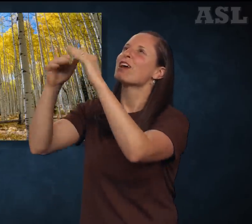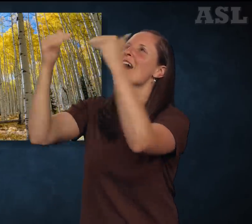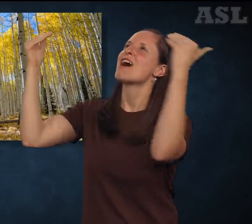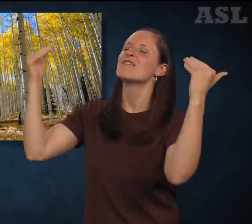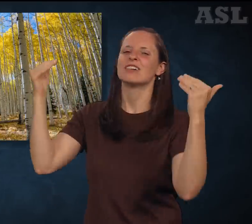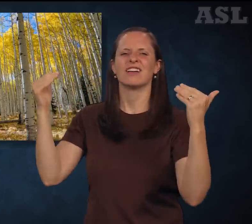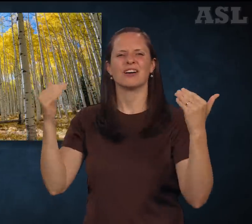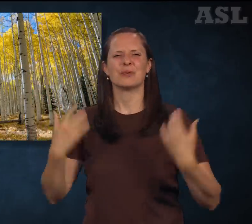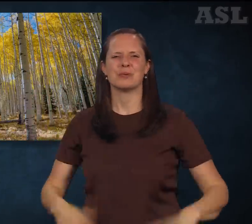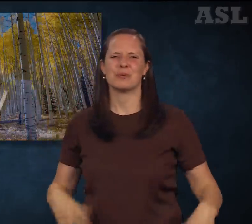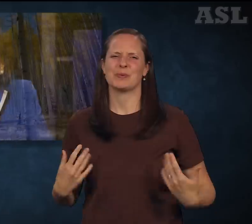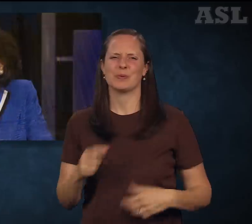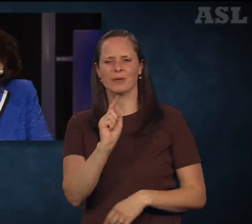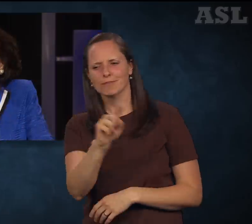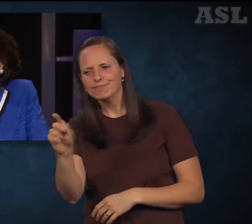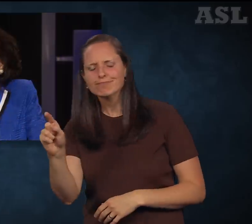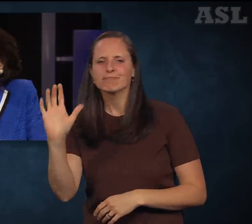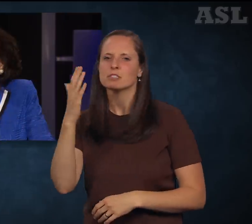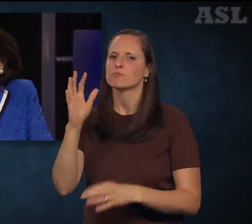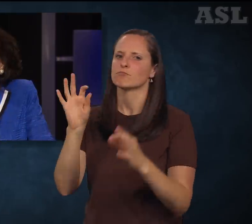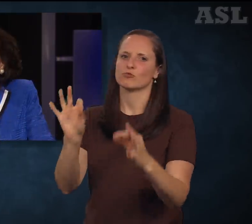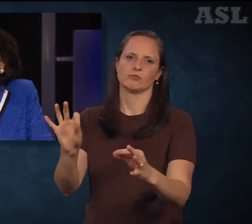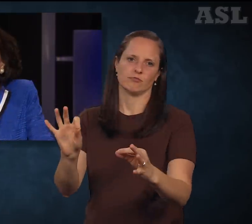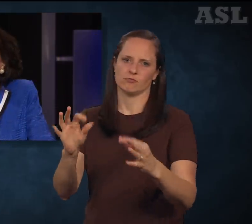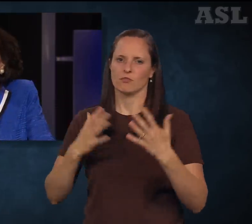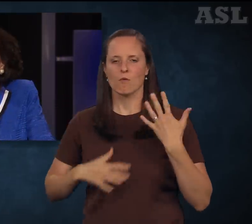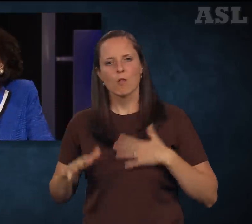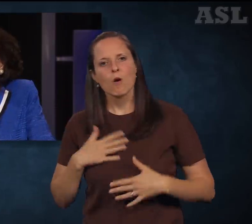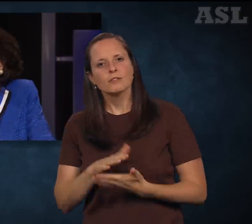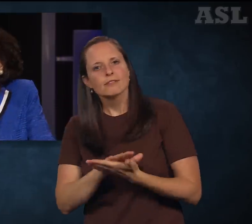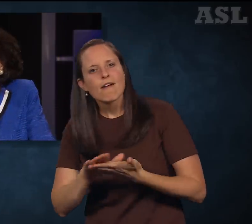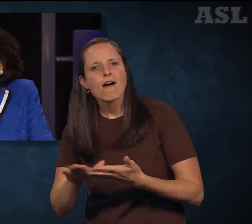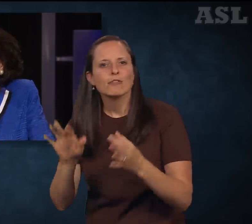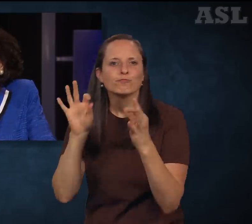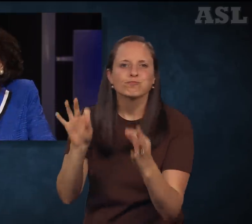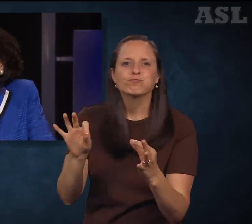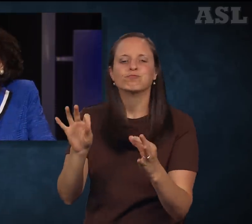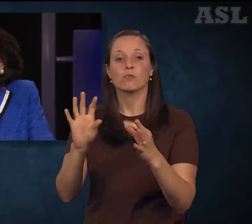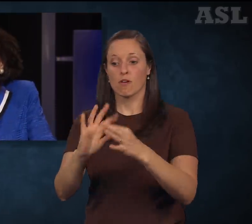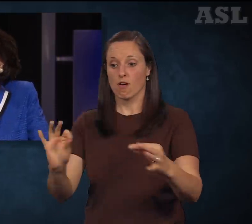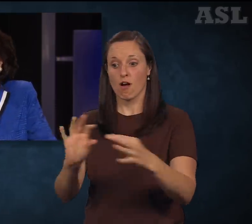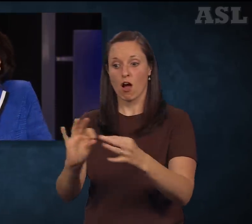THEY HAVE EVERYTHING FIGURED OUT.